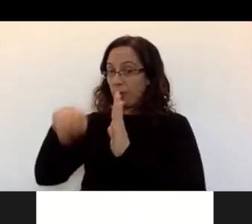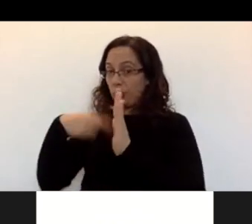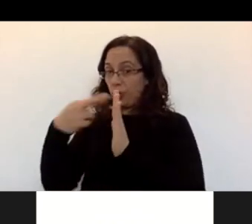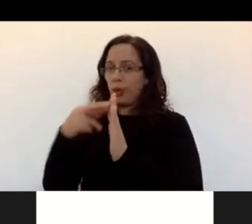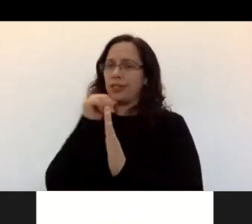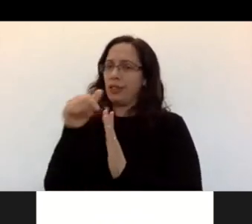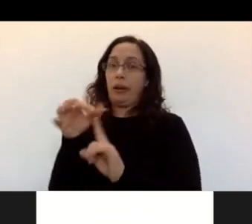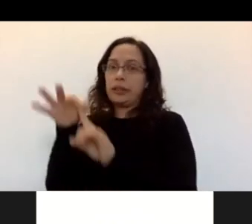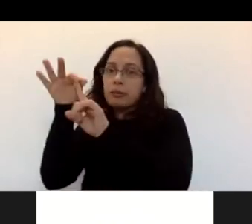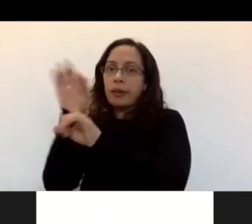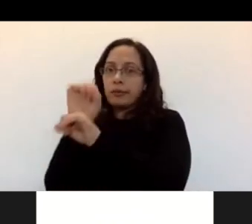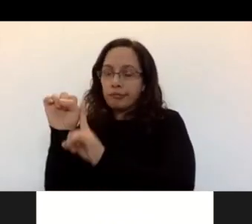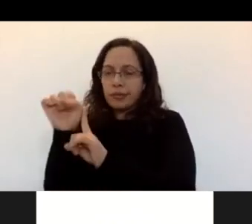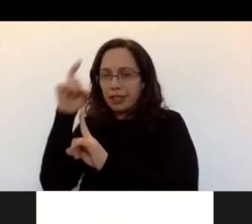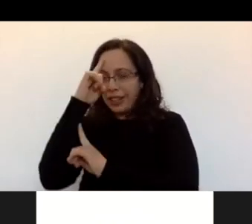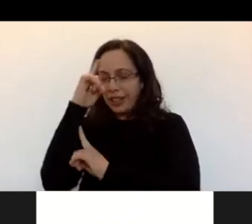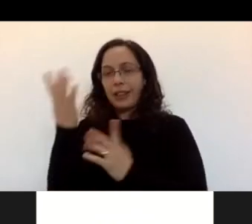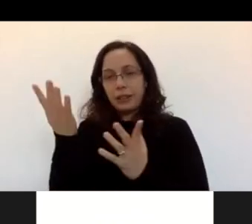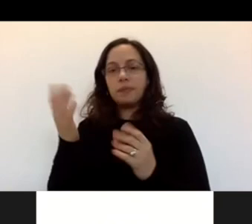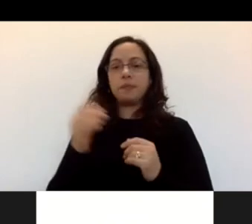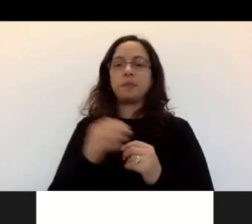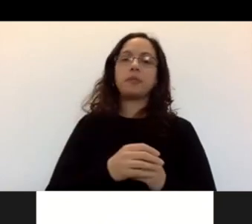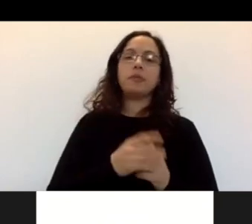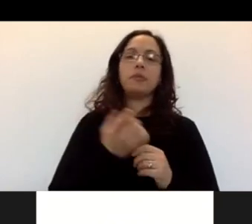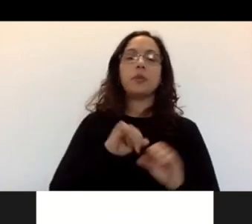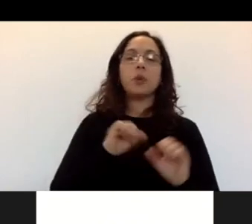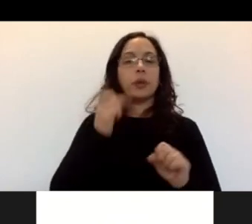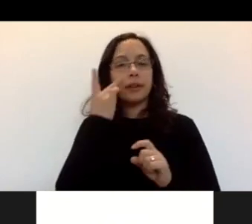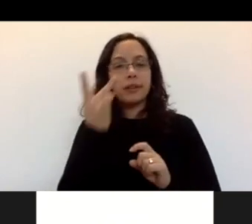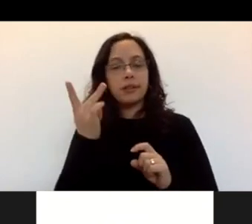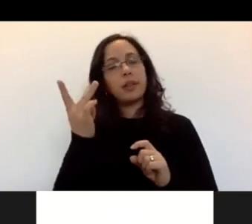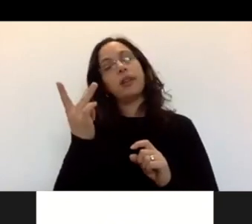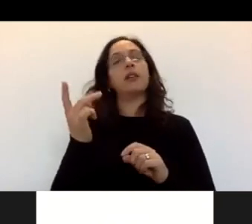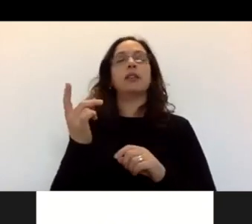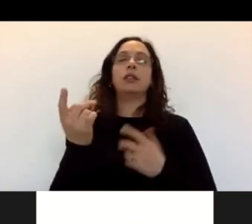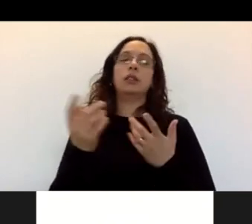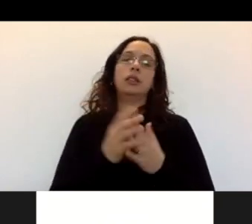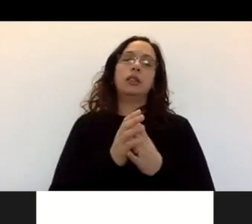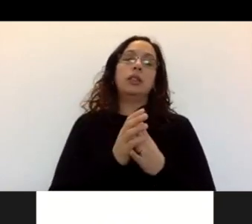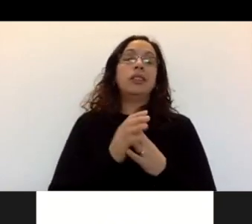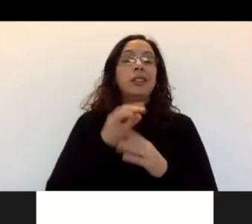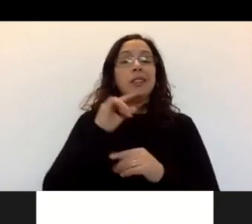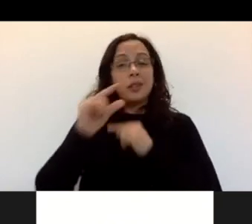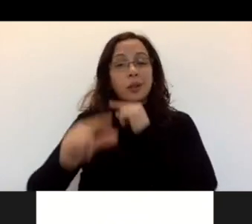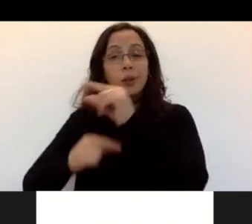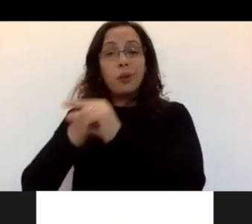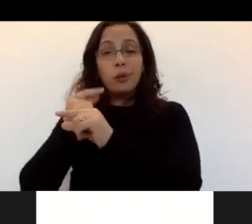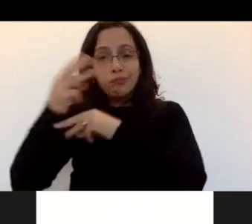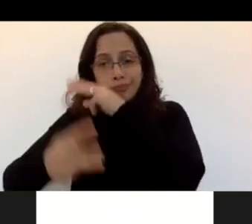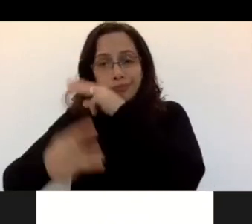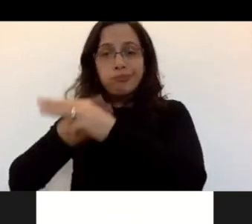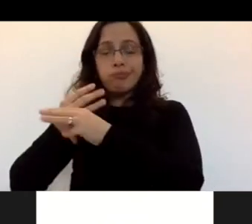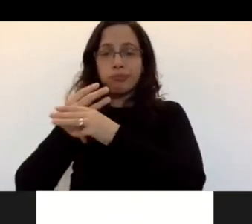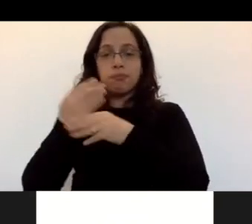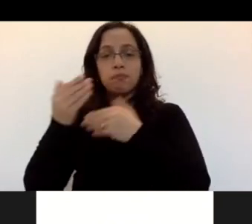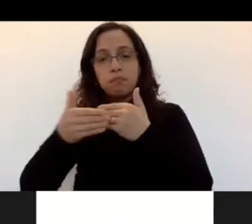and I think that we can really see you know, the long-term and global consequences of imperial rule